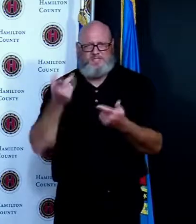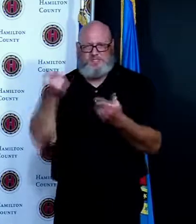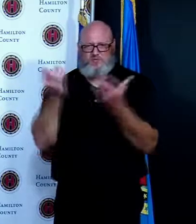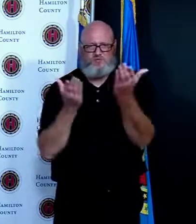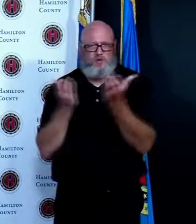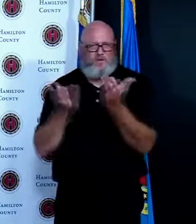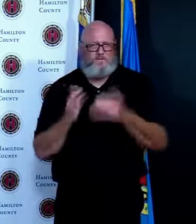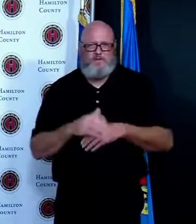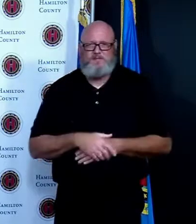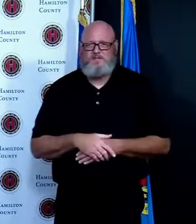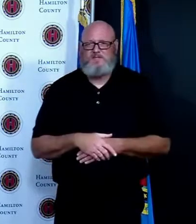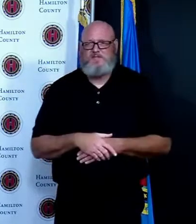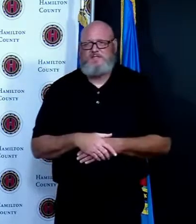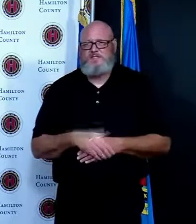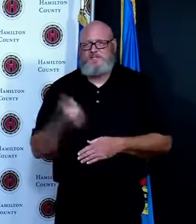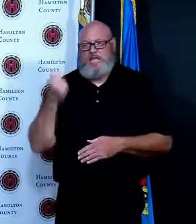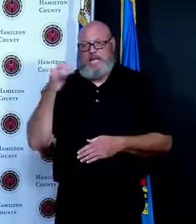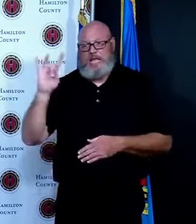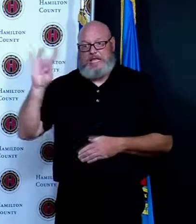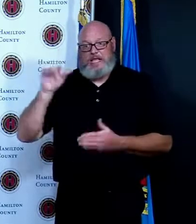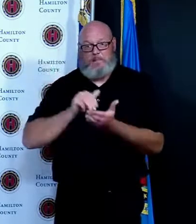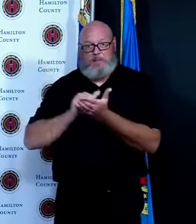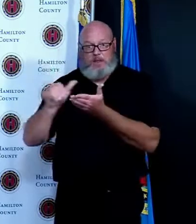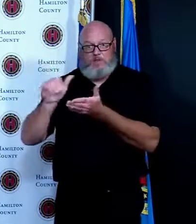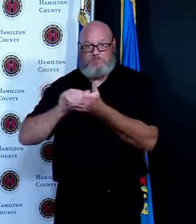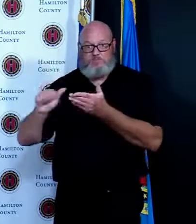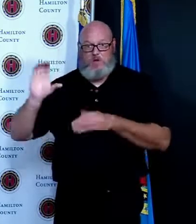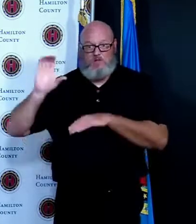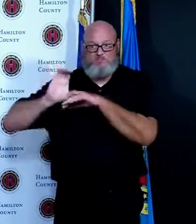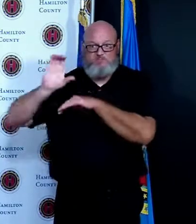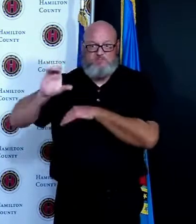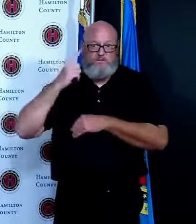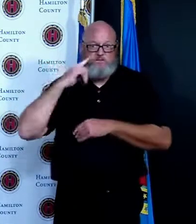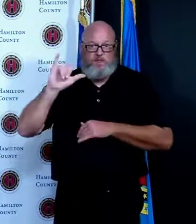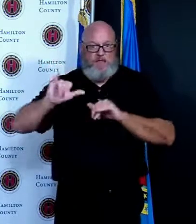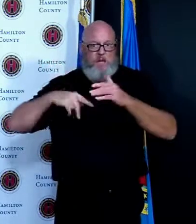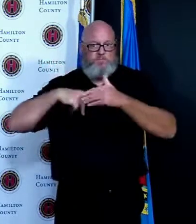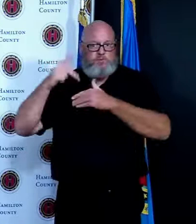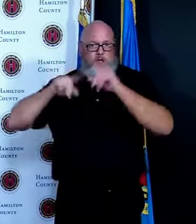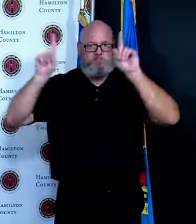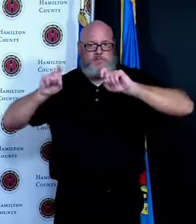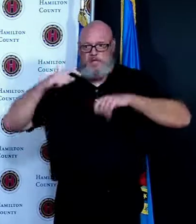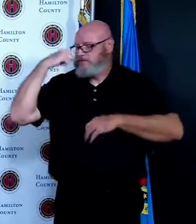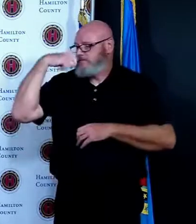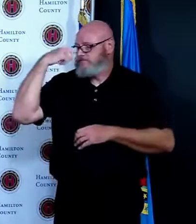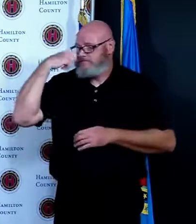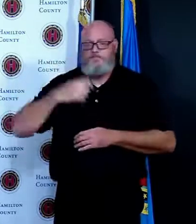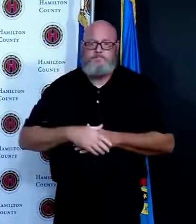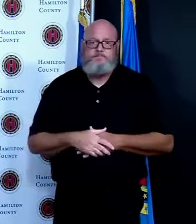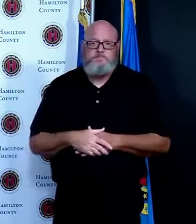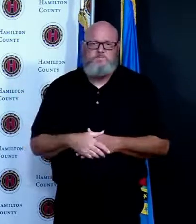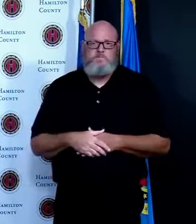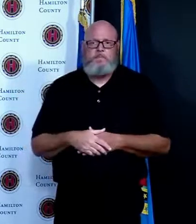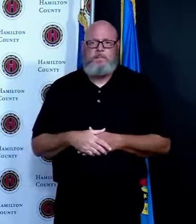that program in addition what we have found is when residents are tested there may be a need